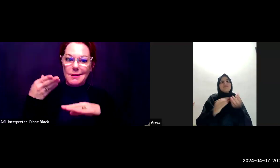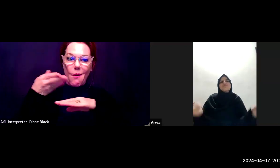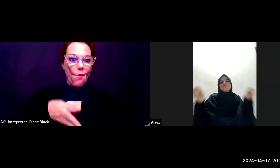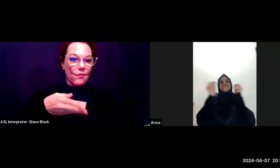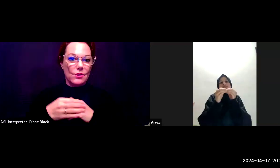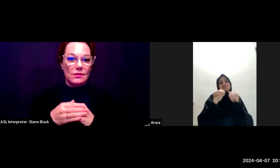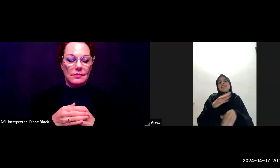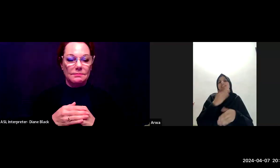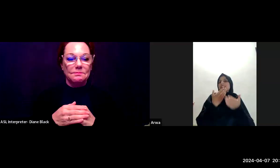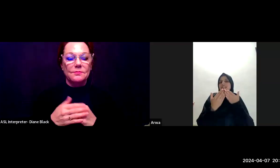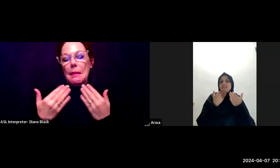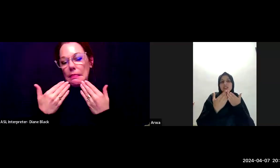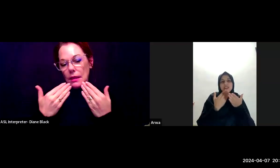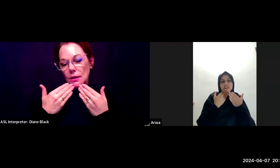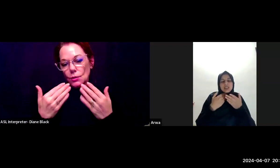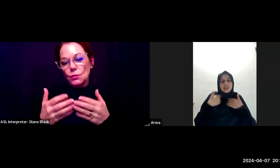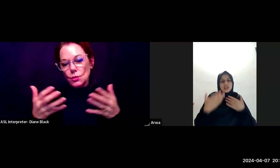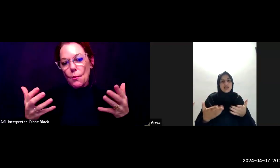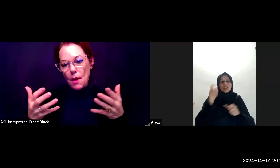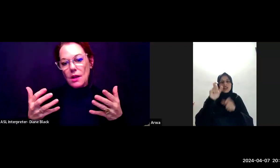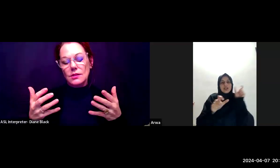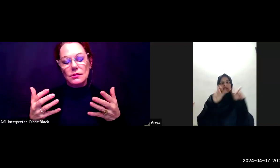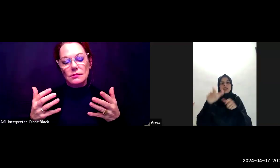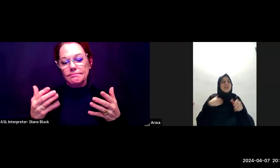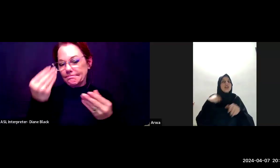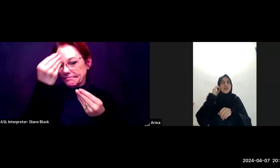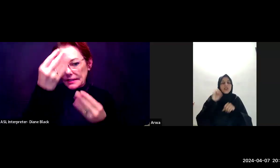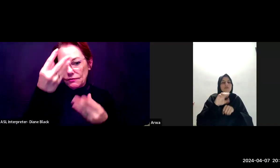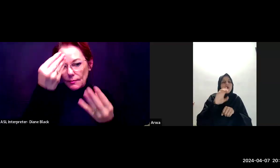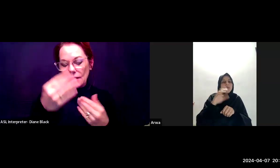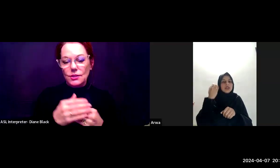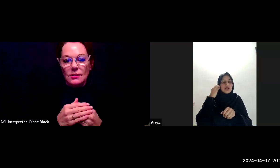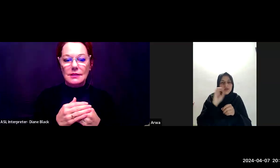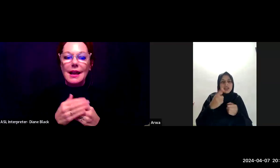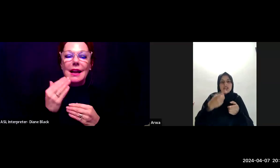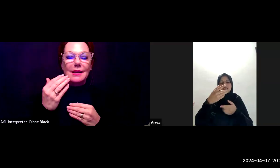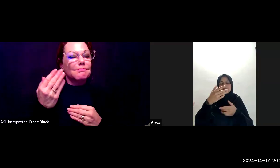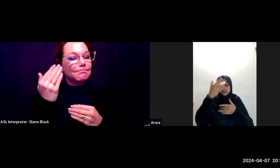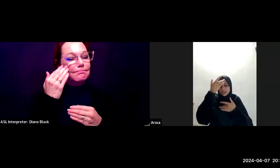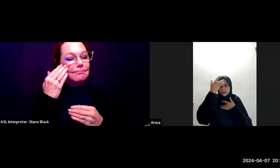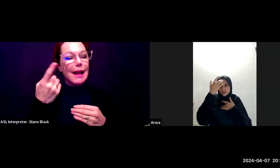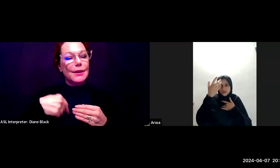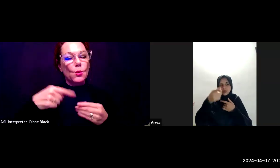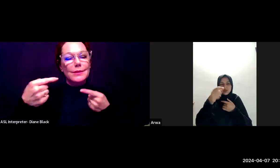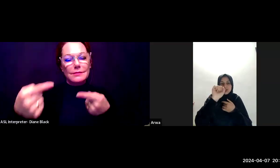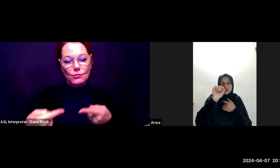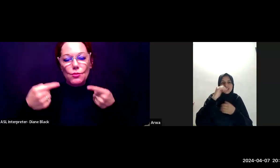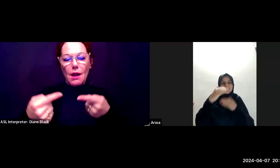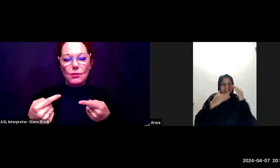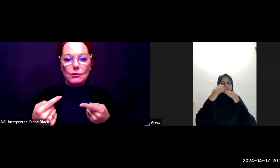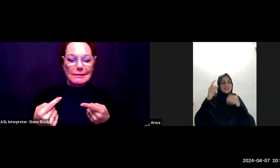you so much for uh all the information. I know we struggled uh trying to understand the interpreters